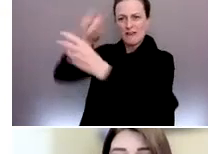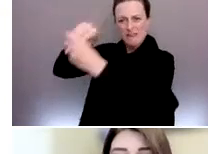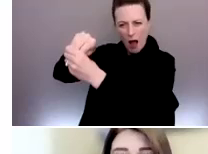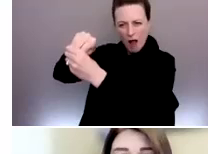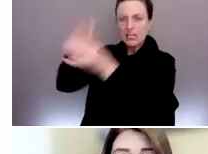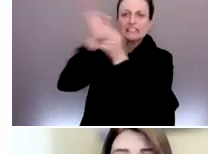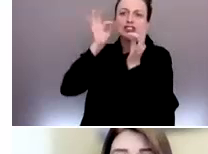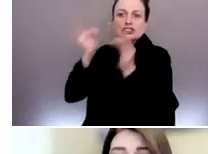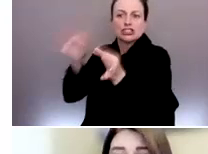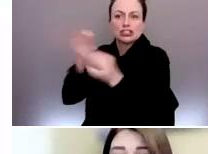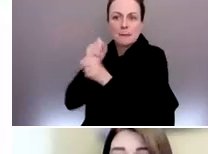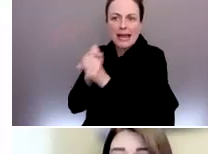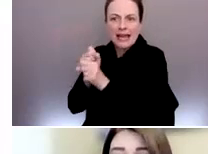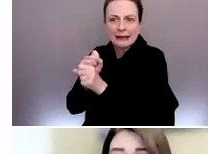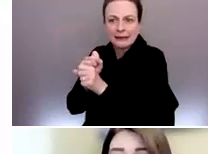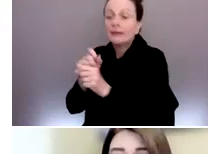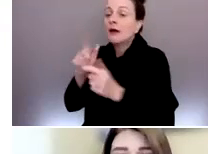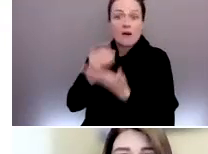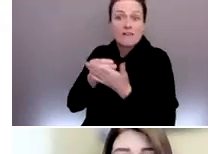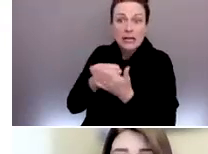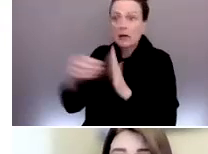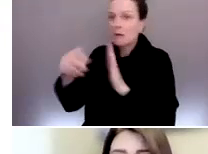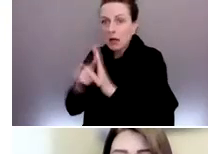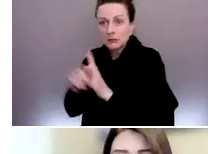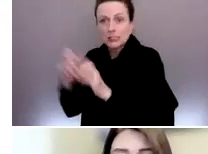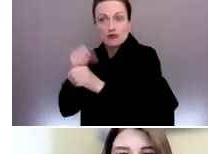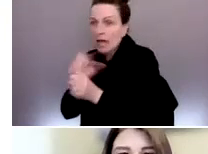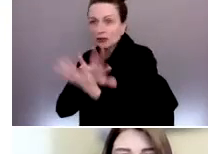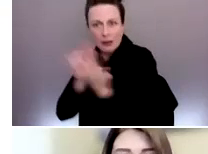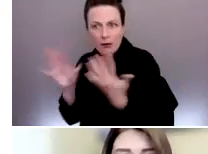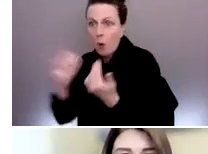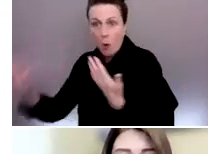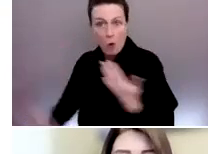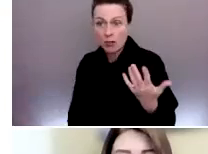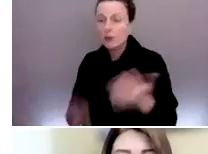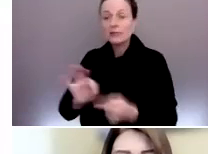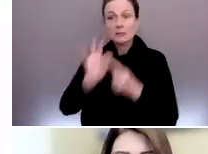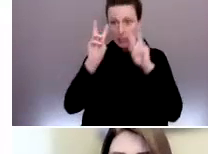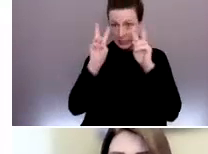ideas for funding policy and creation, especially when the topic of consideration is us.